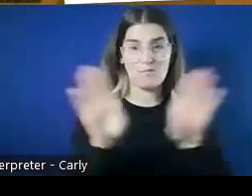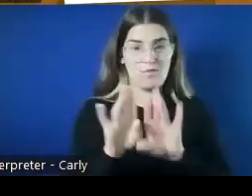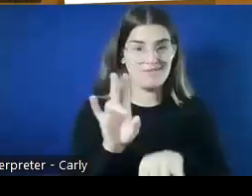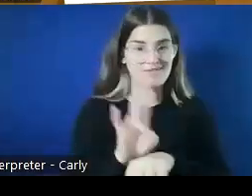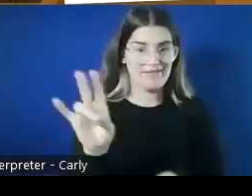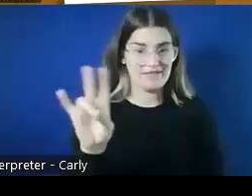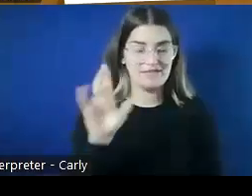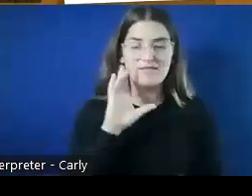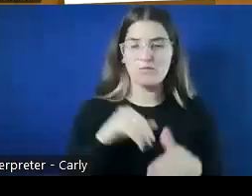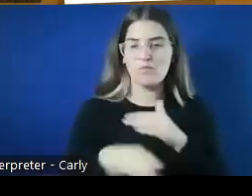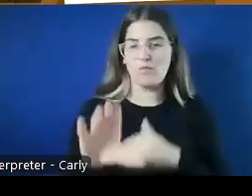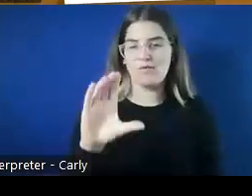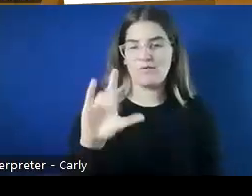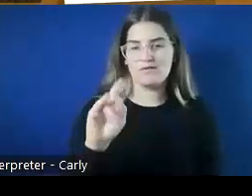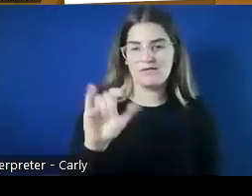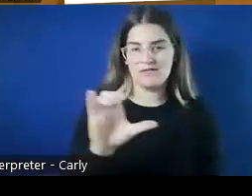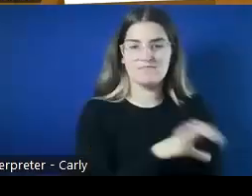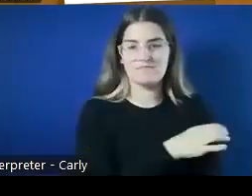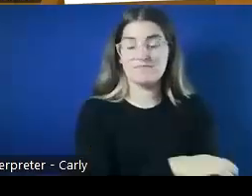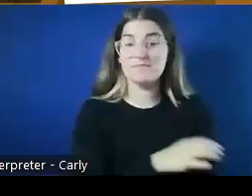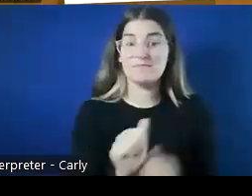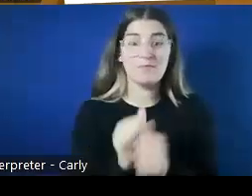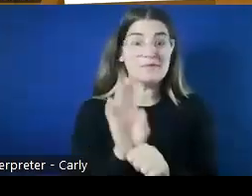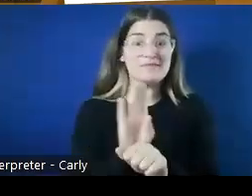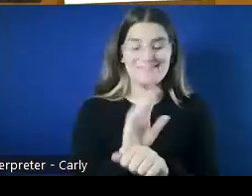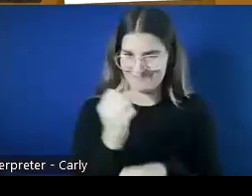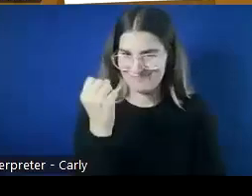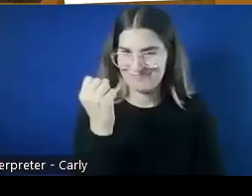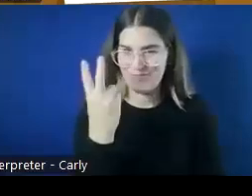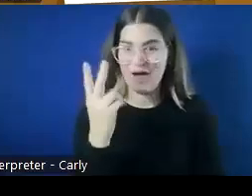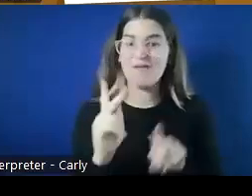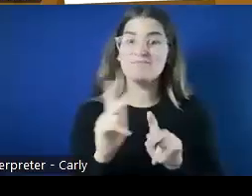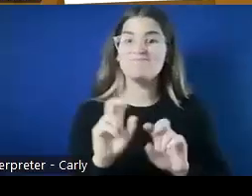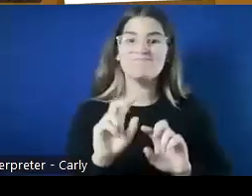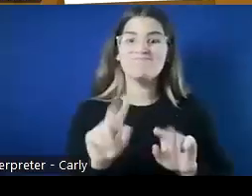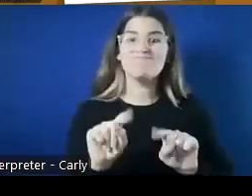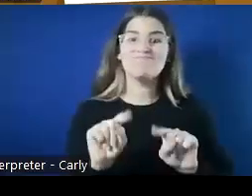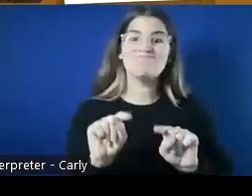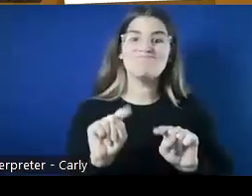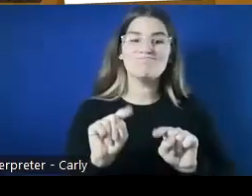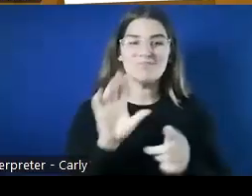clinic in our busiest hour is right when we open at 12 and we St steadily trickle down as the